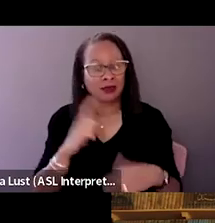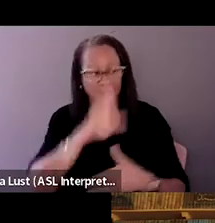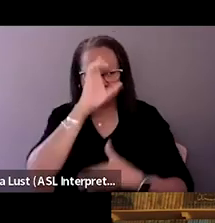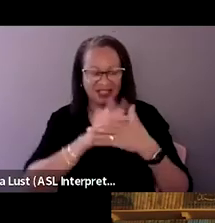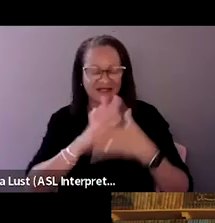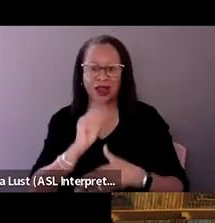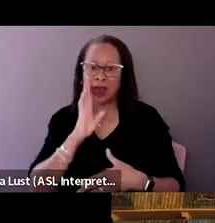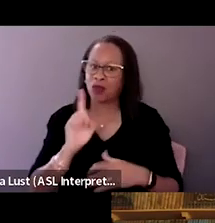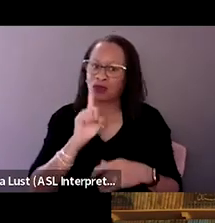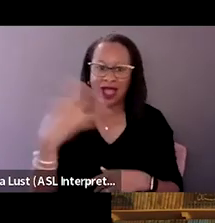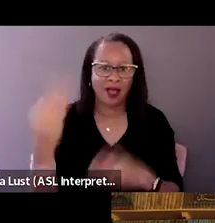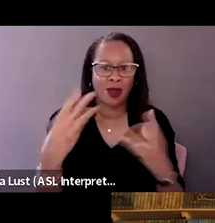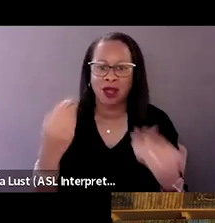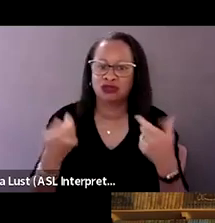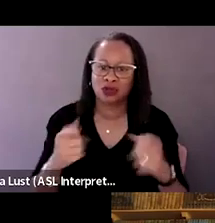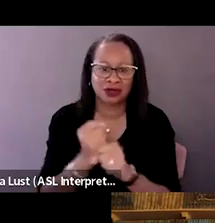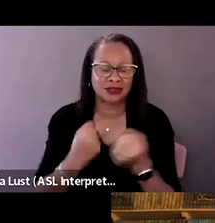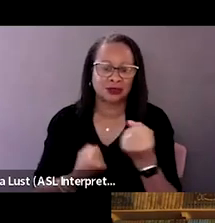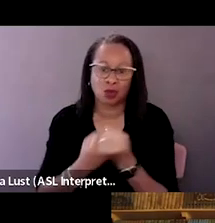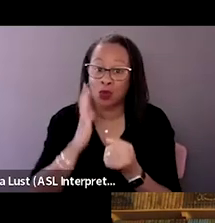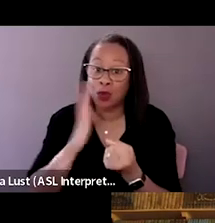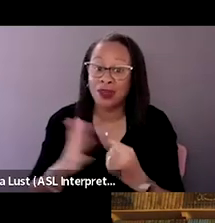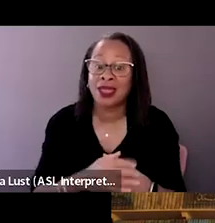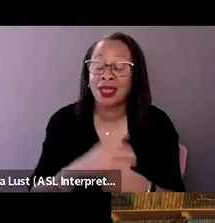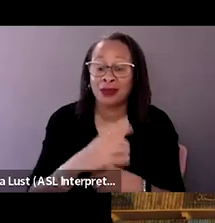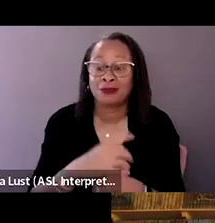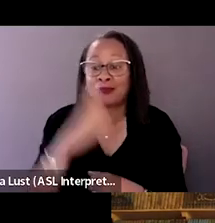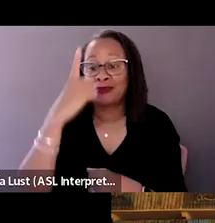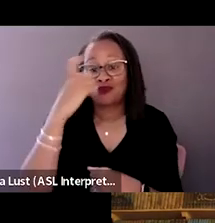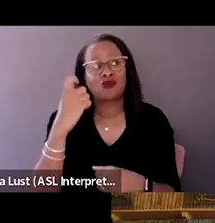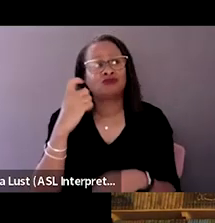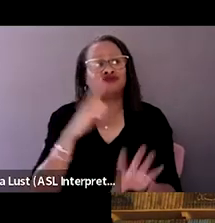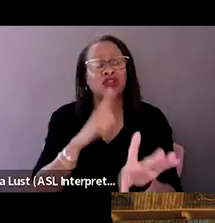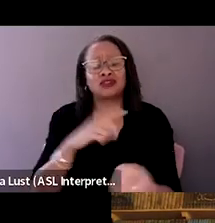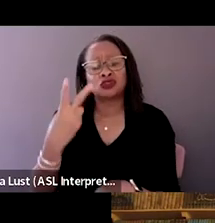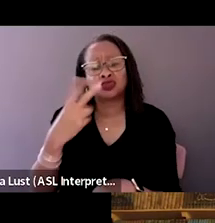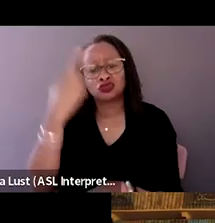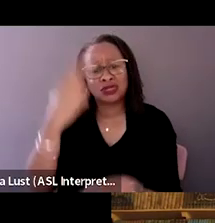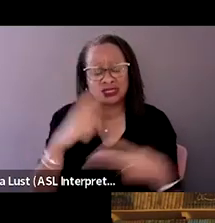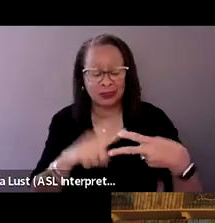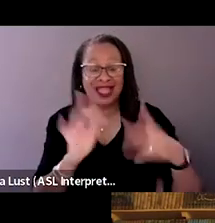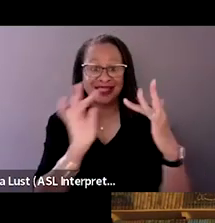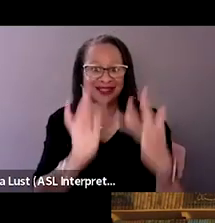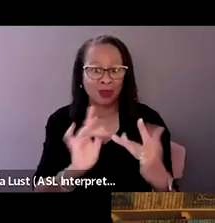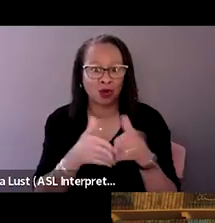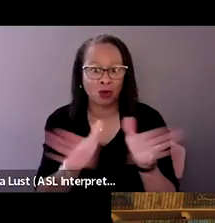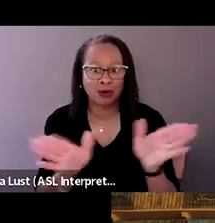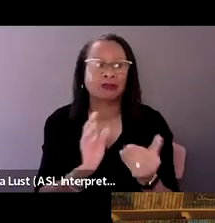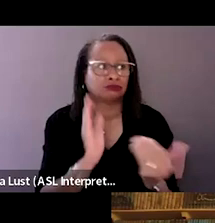and try and get some support. Because for two reasons, one is the network that that opens up is phenomenal as you know yourself.